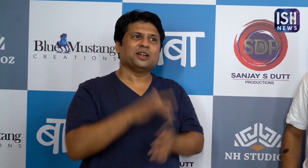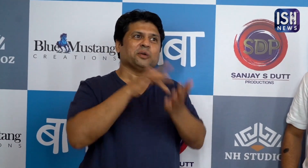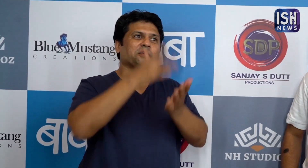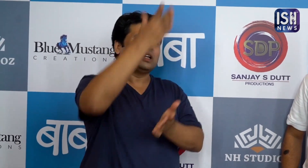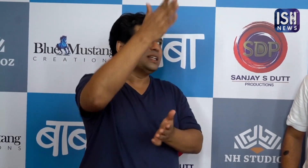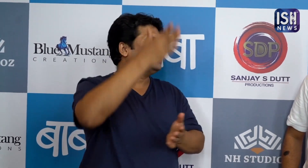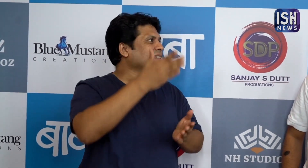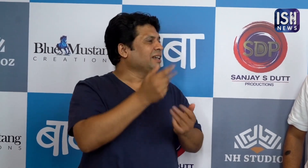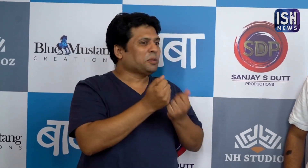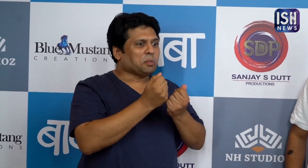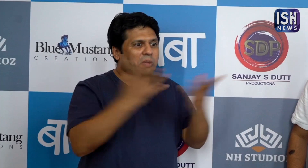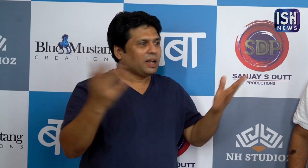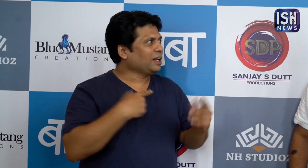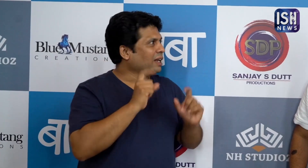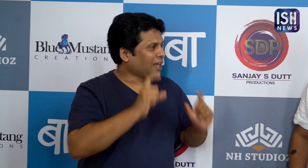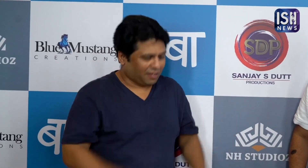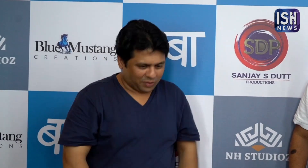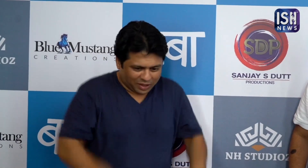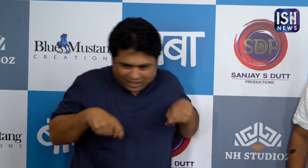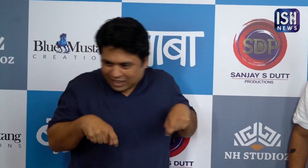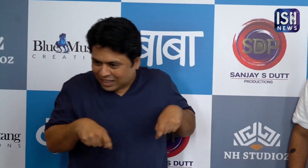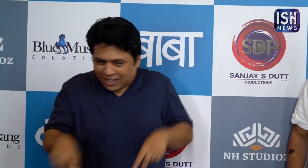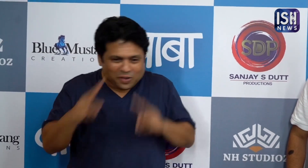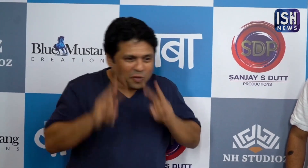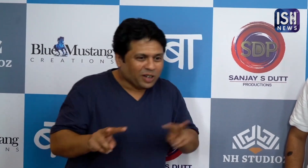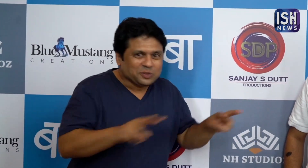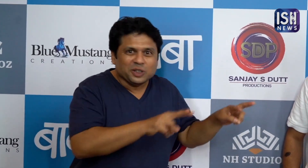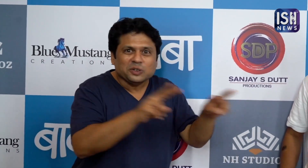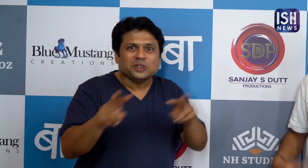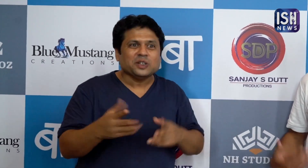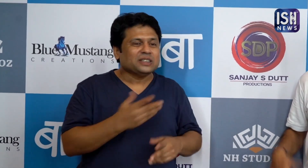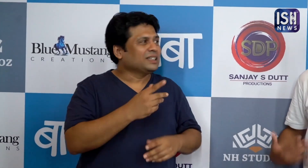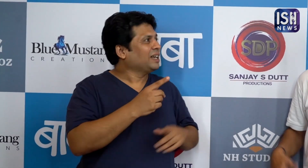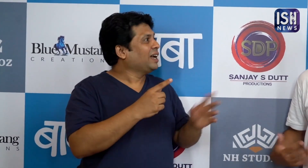There was a location, where there were so many scorpions! I had to be careful while walking.